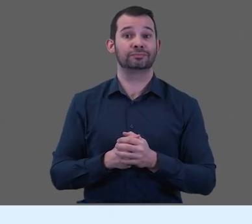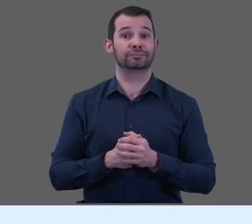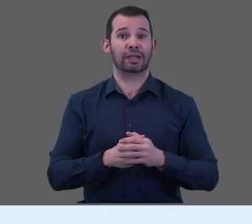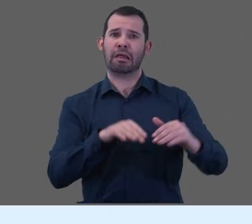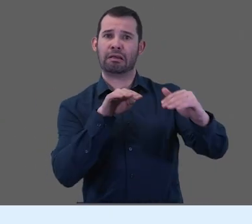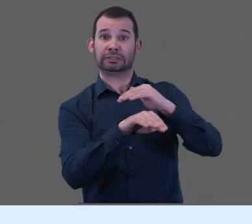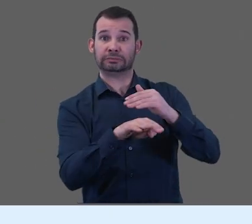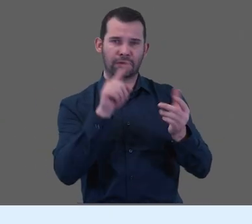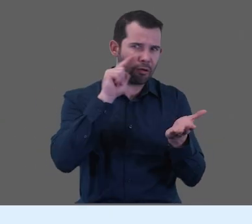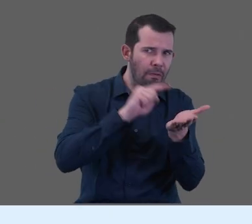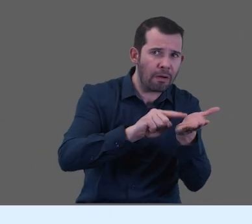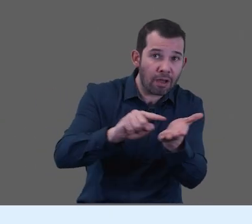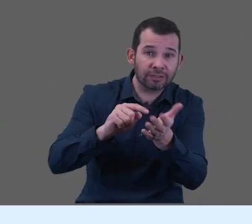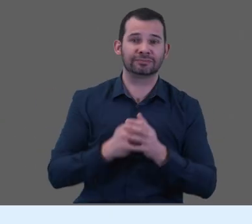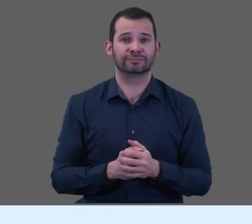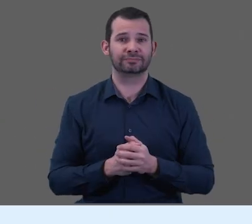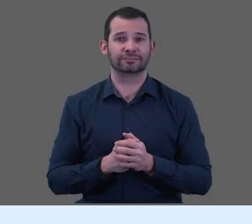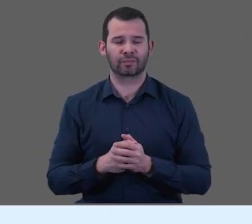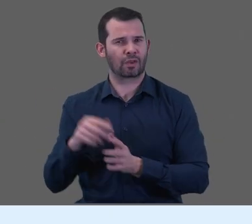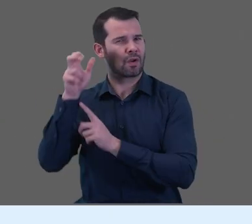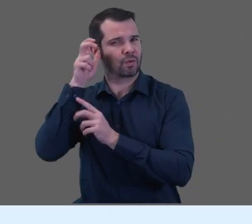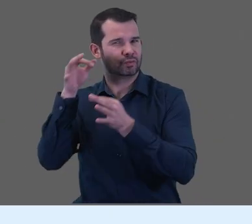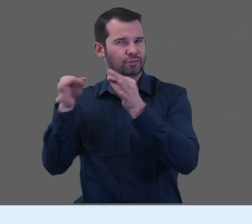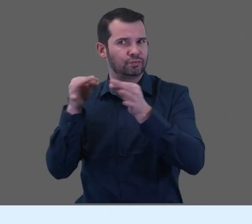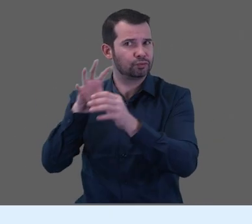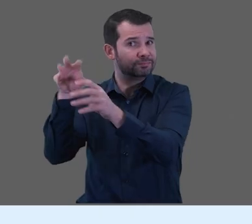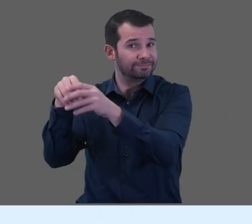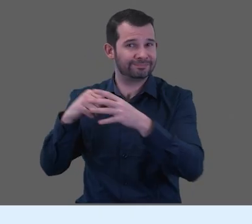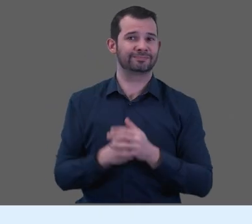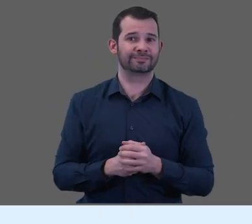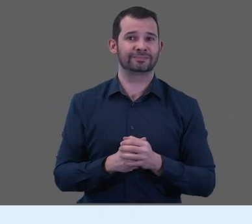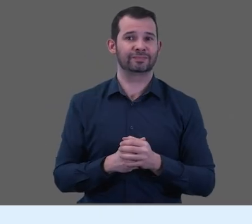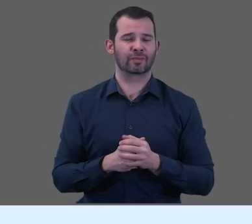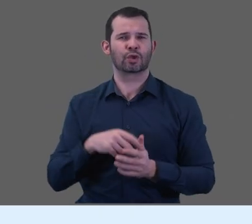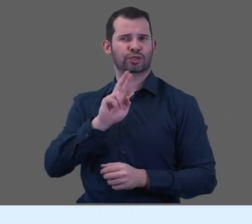interpretation, accessibility audits, audio description,